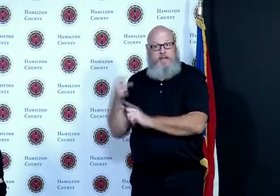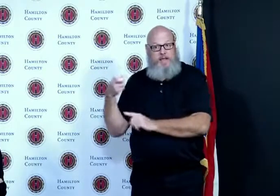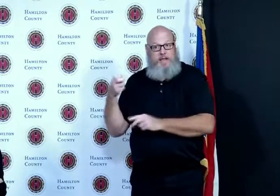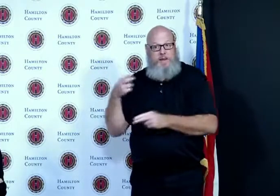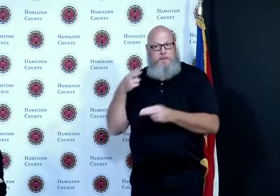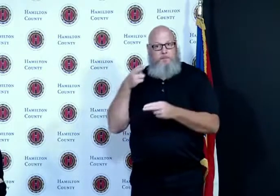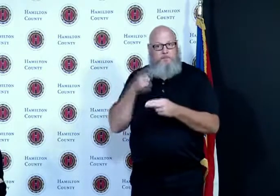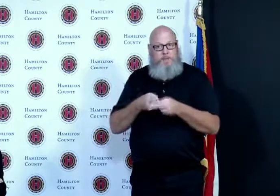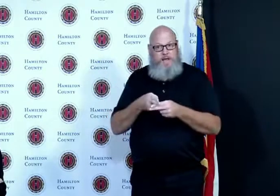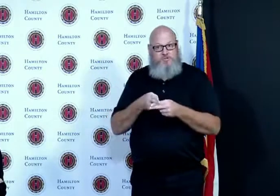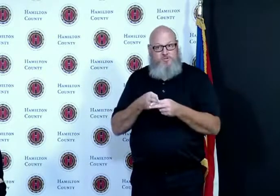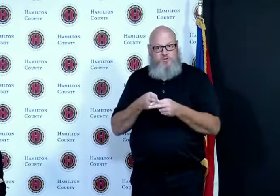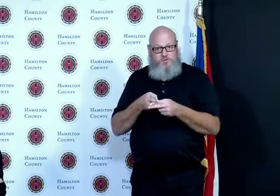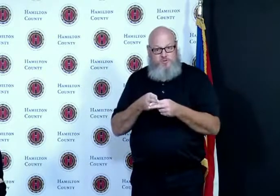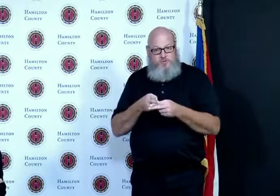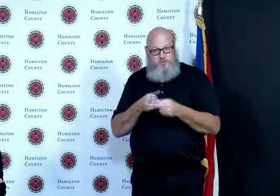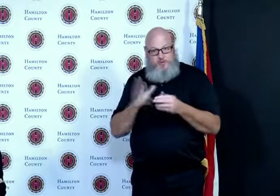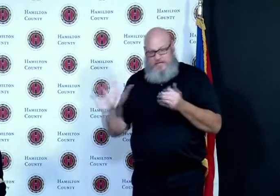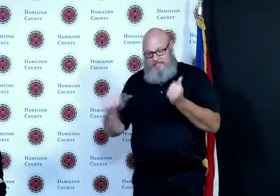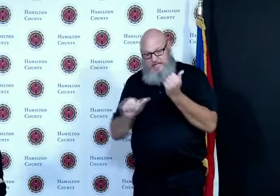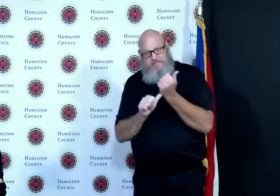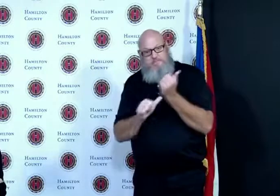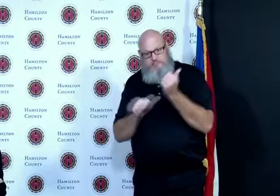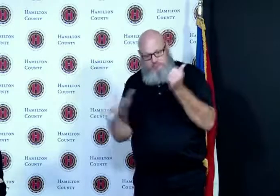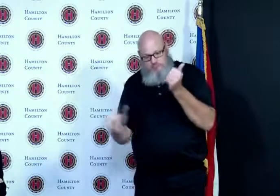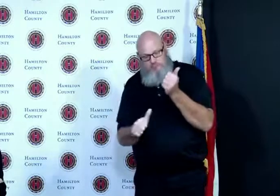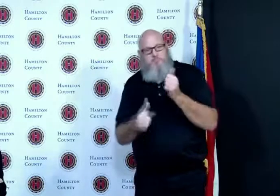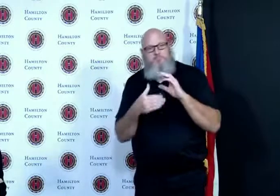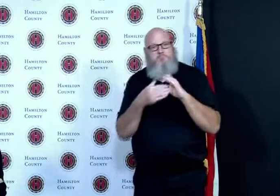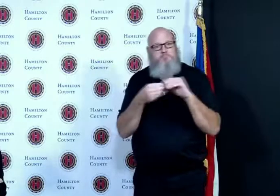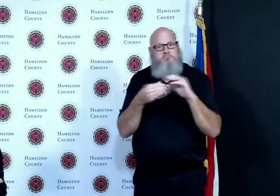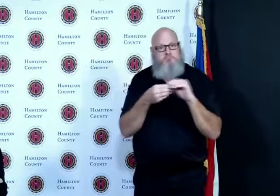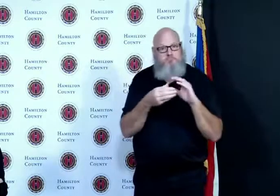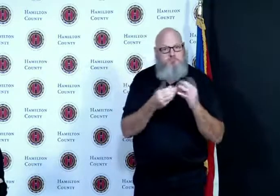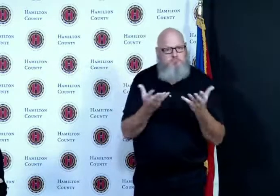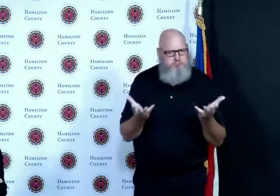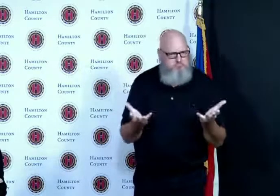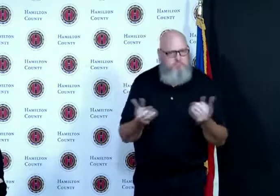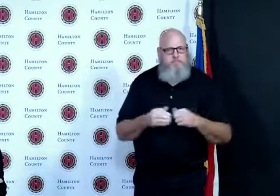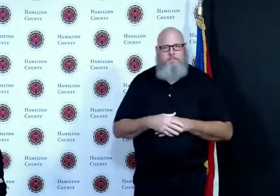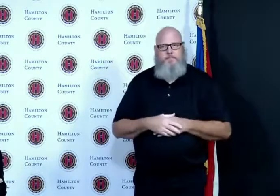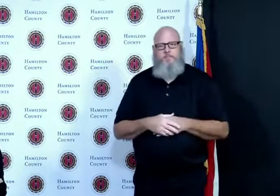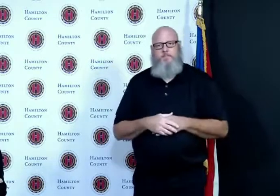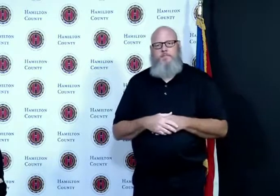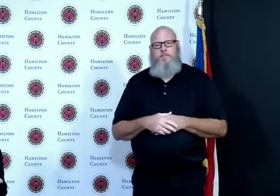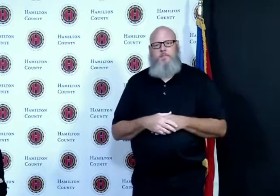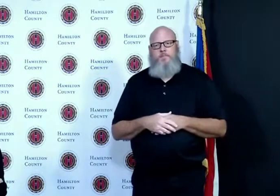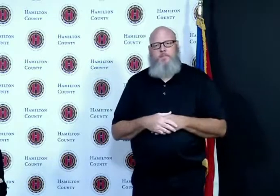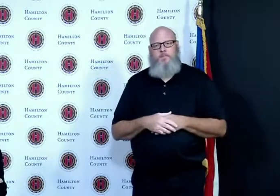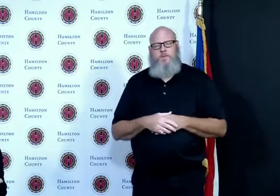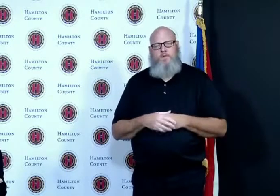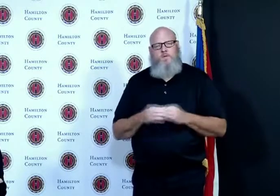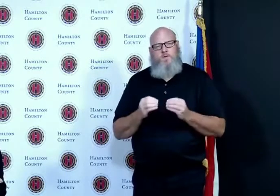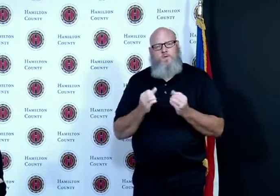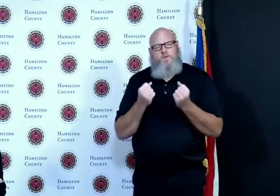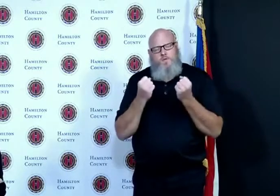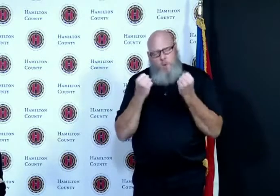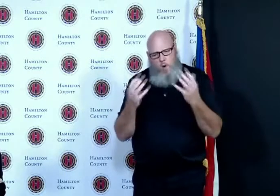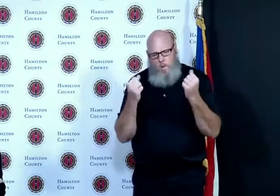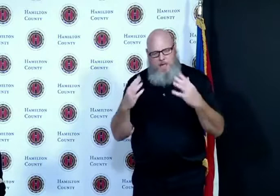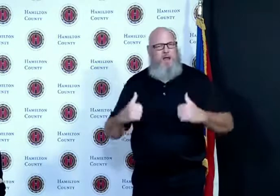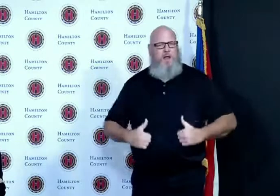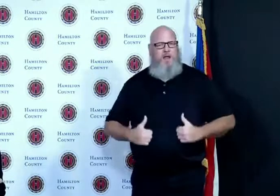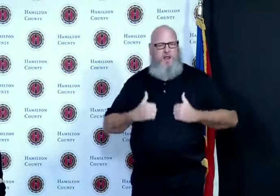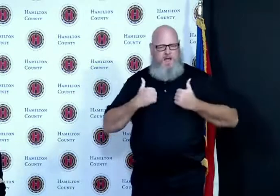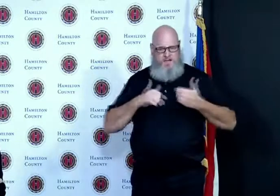it has taken over 400,000 lives nationally so I think it's a day with mixed emotions